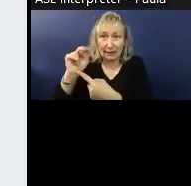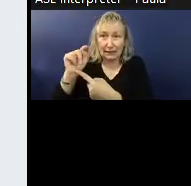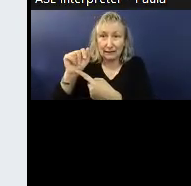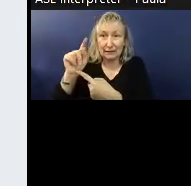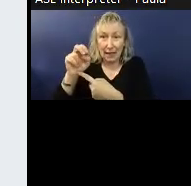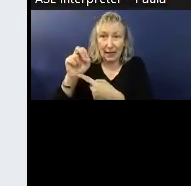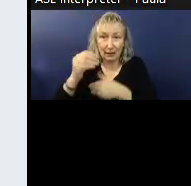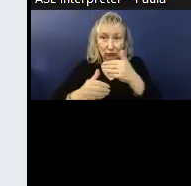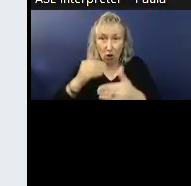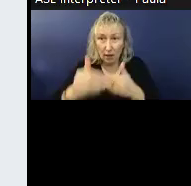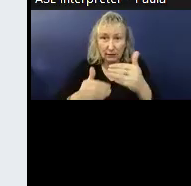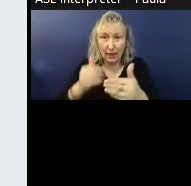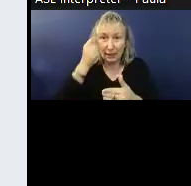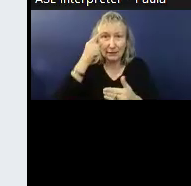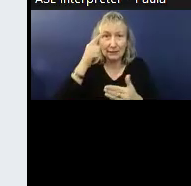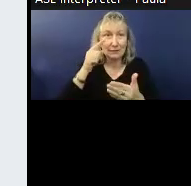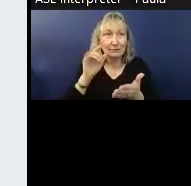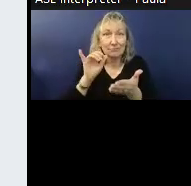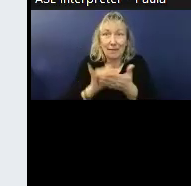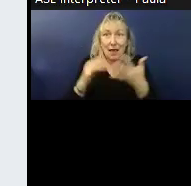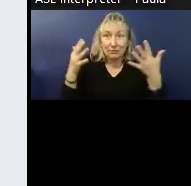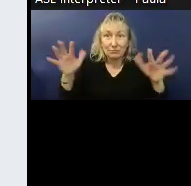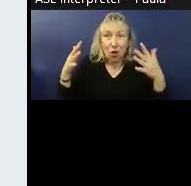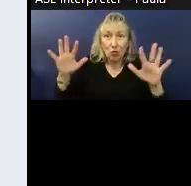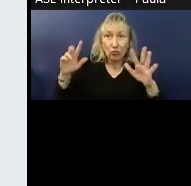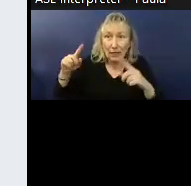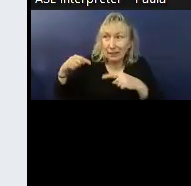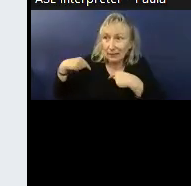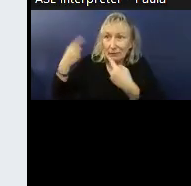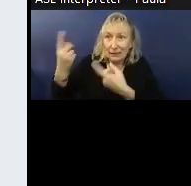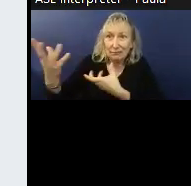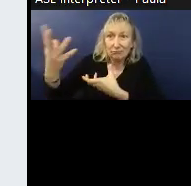This is essentially a policy that was that is being incorporated into rule.